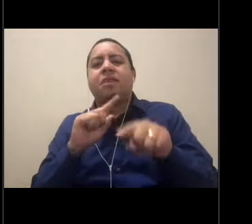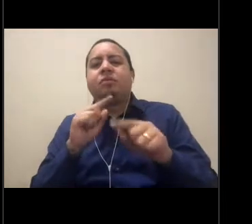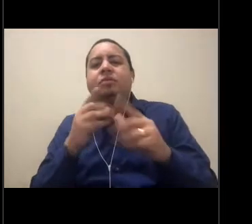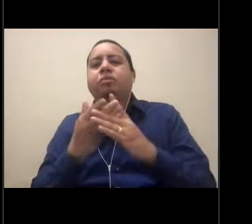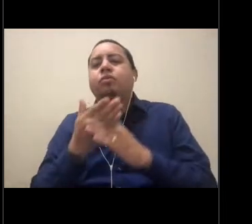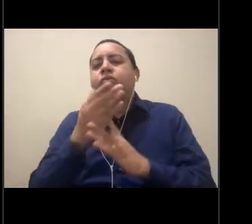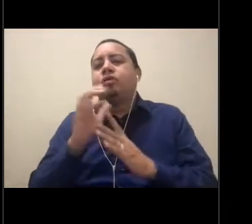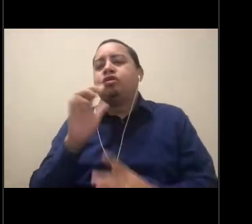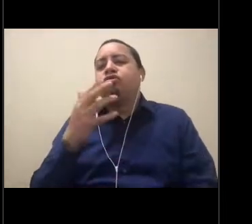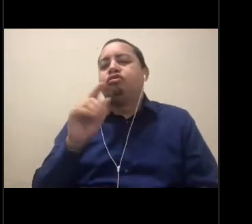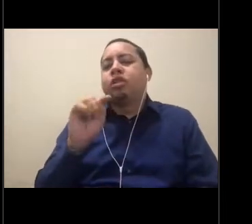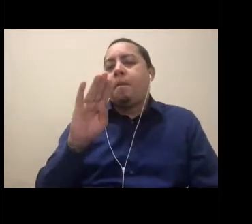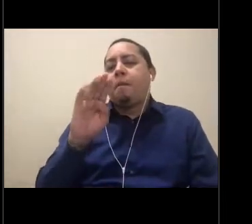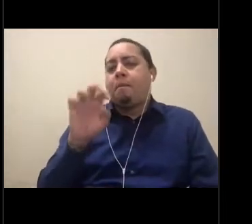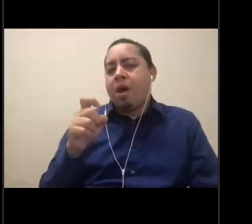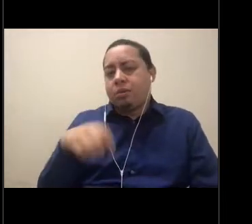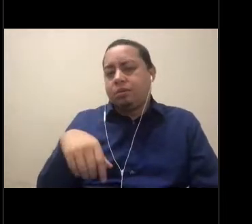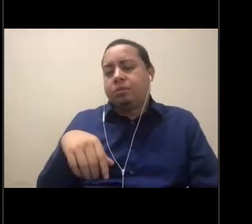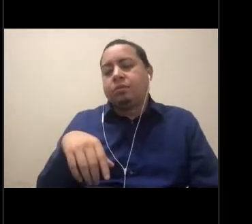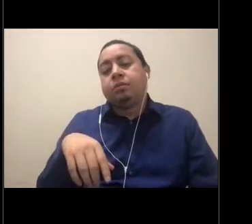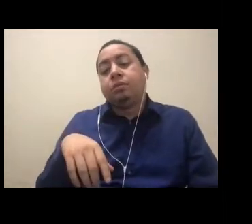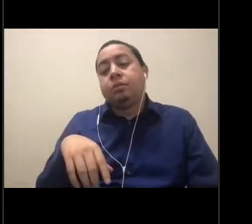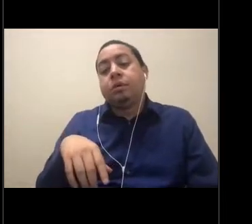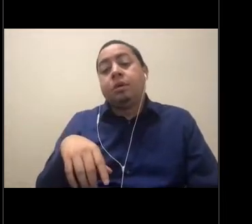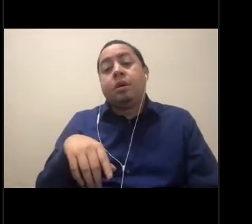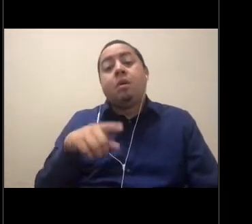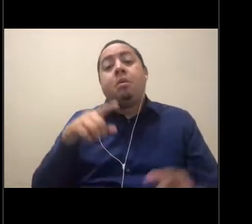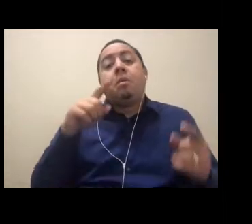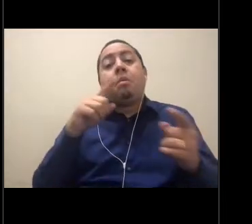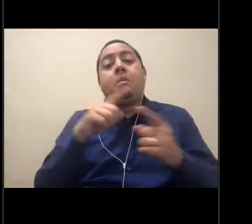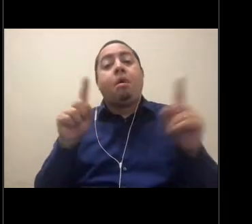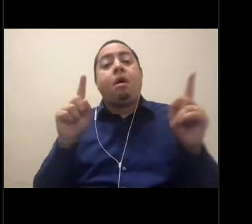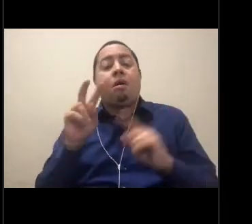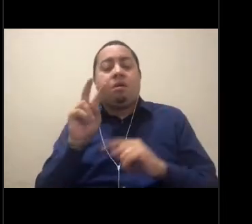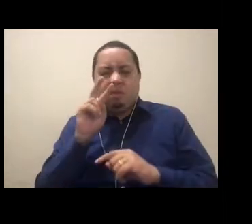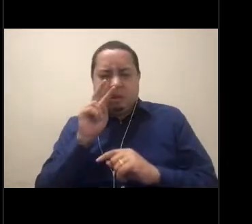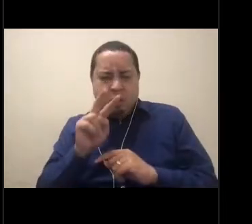and we'll keep running through a little bit more. But if you look at these satellite antennas,